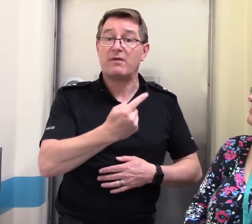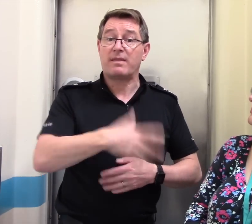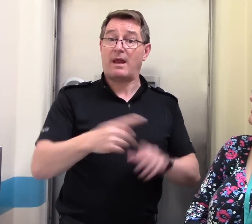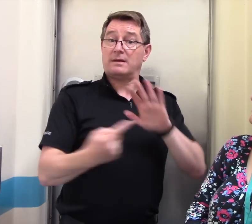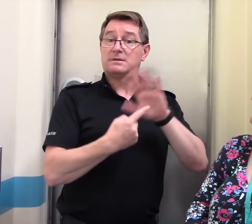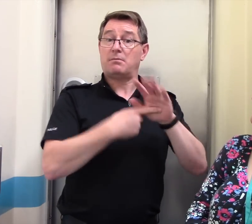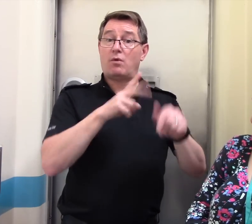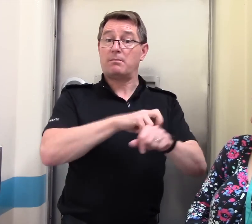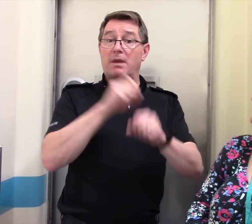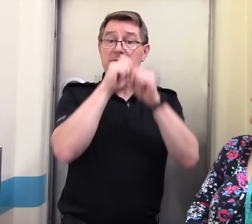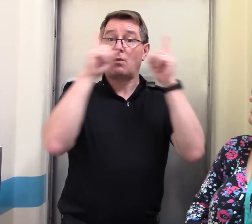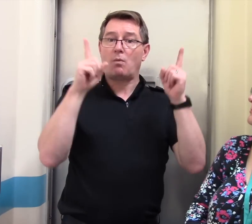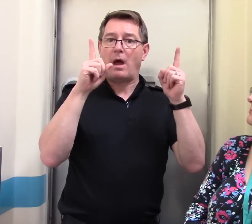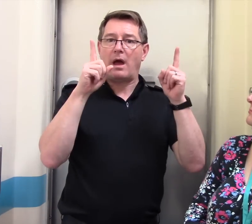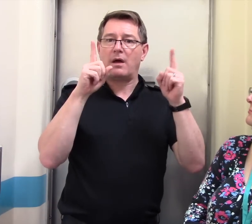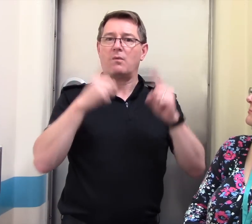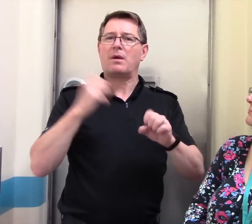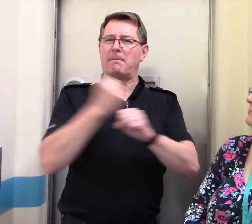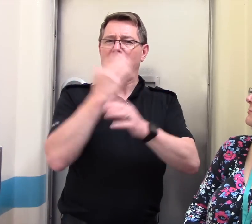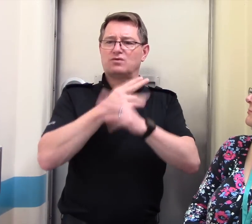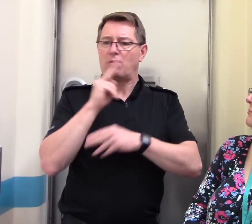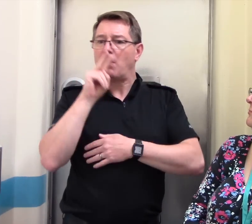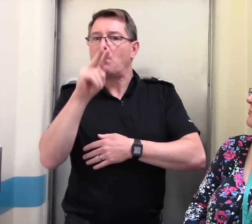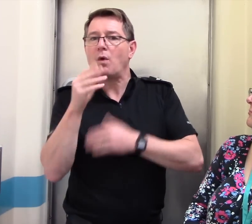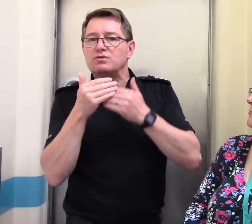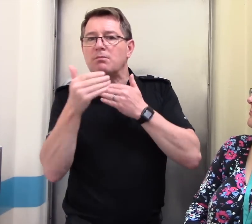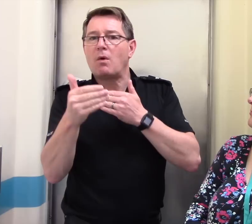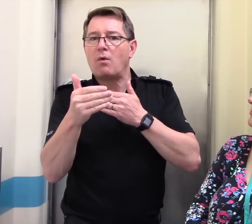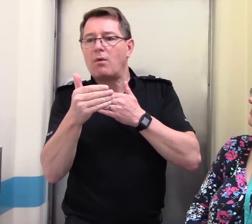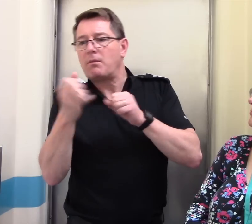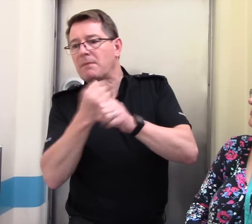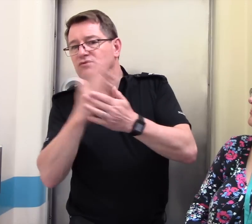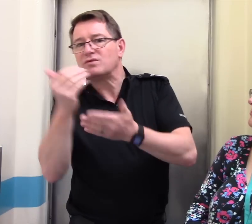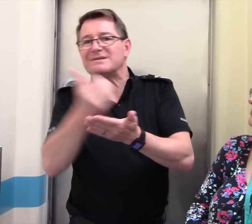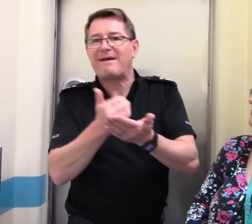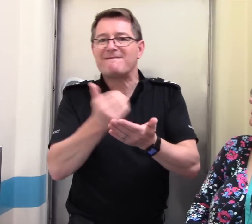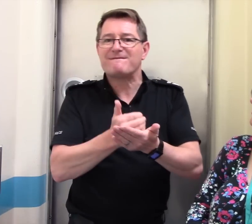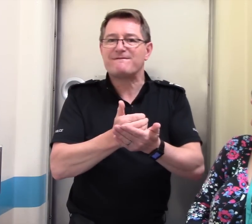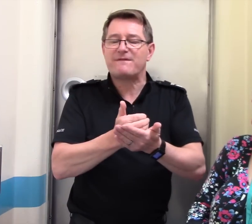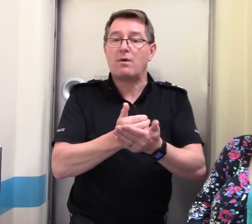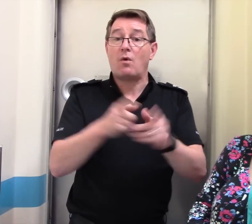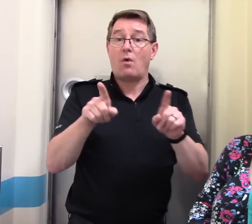it's important the police know, so that they watch more to ensure safety.